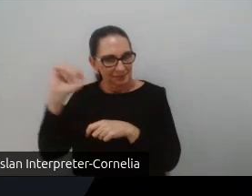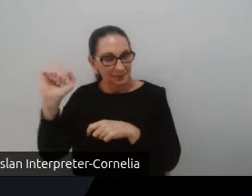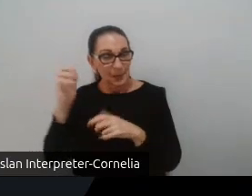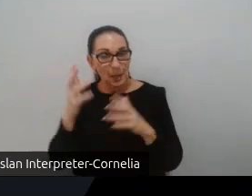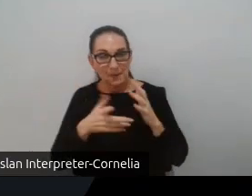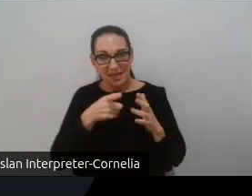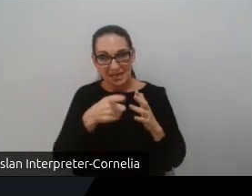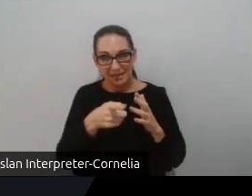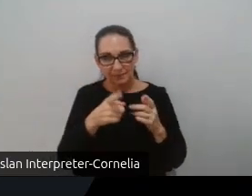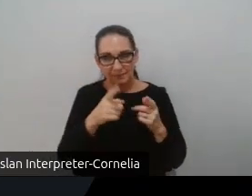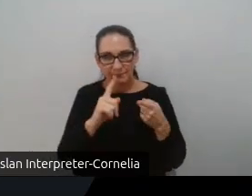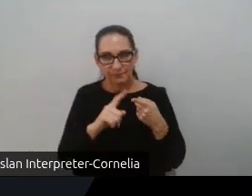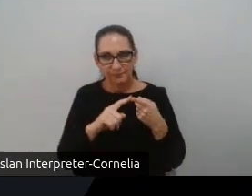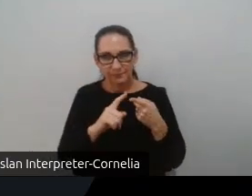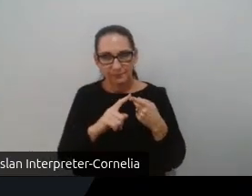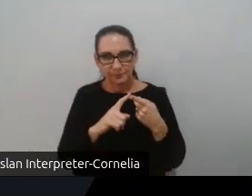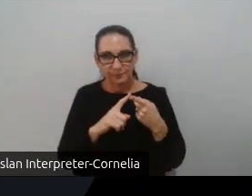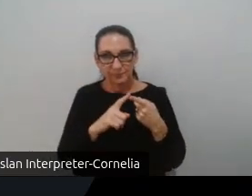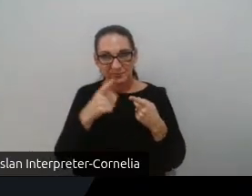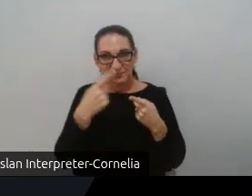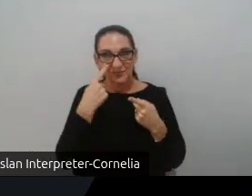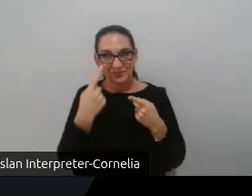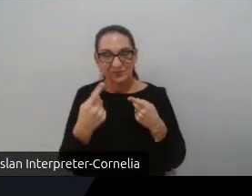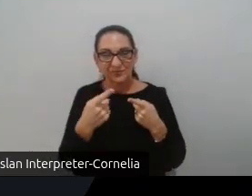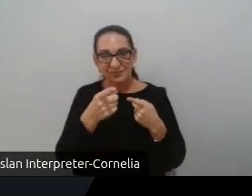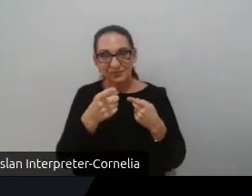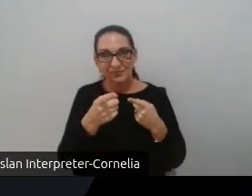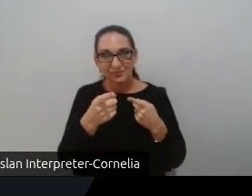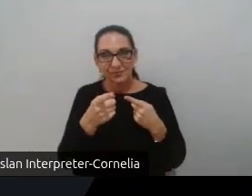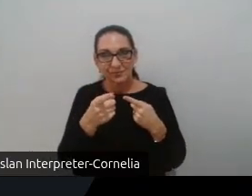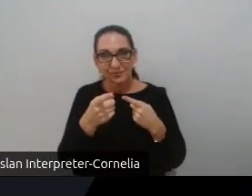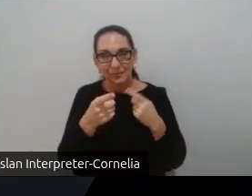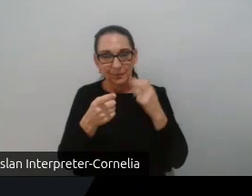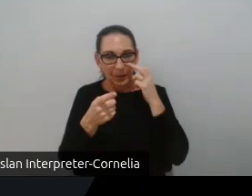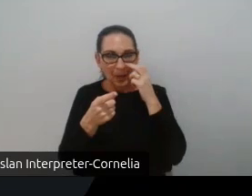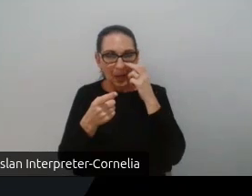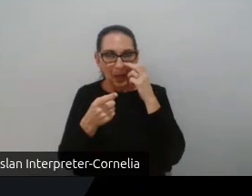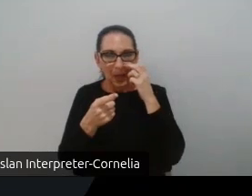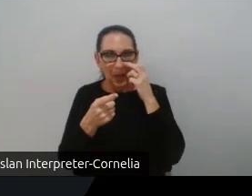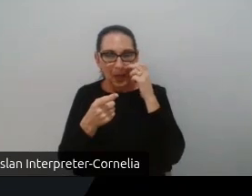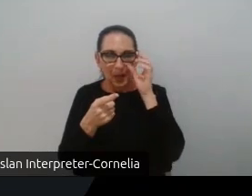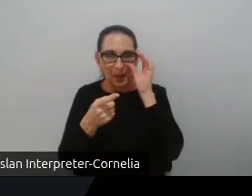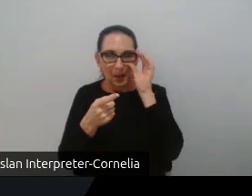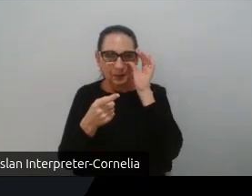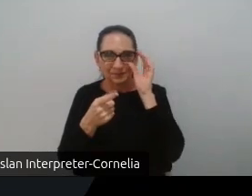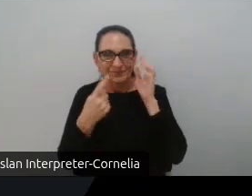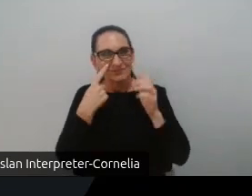we've got so far you've just seen what the fronts look like in all of the uh across the PowerPoint,